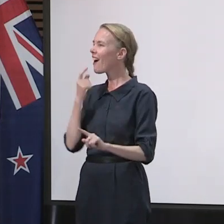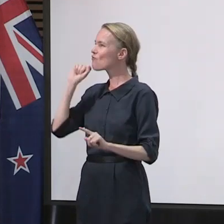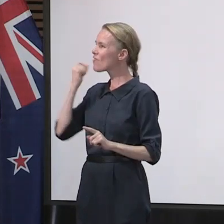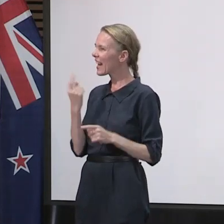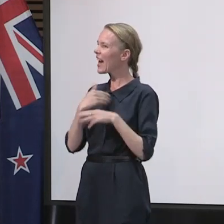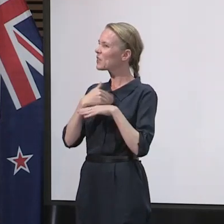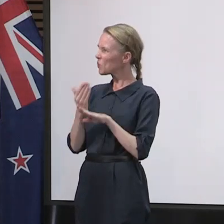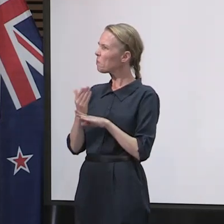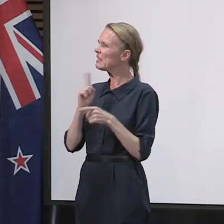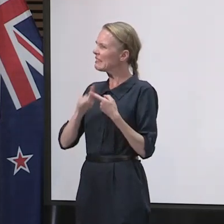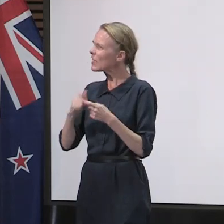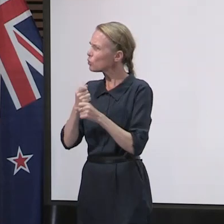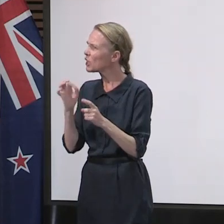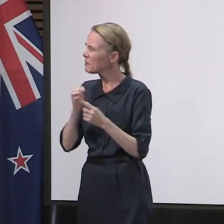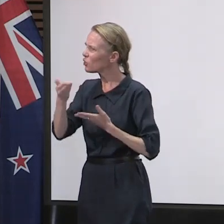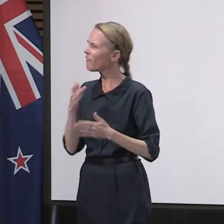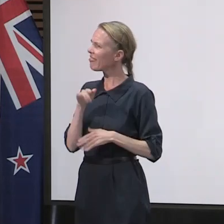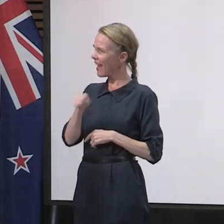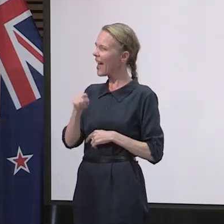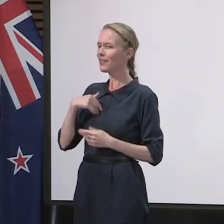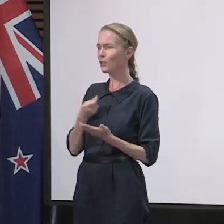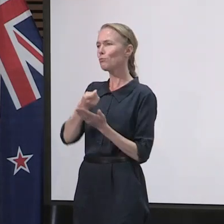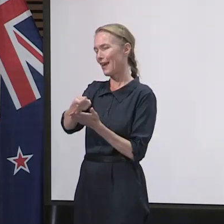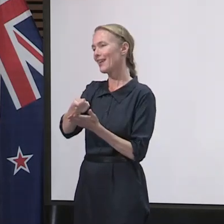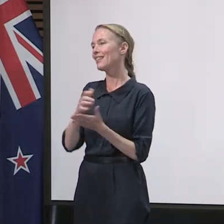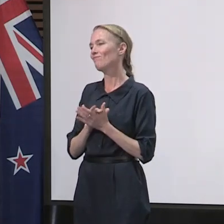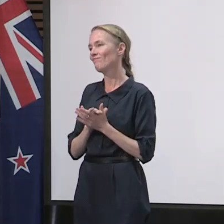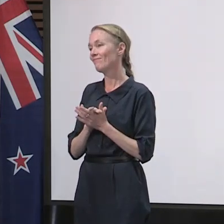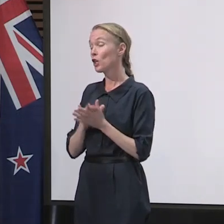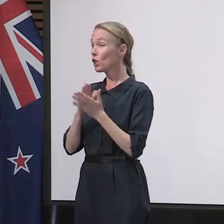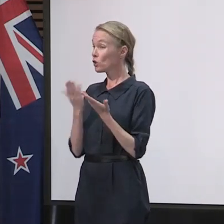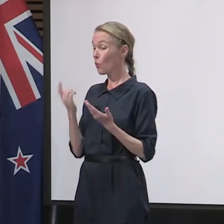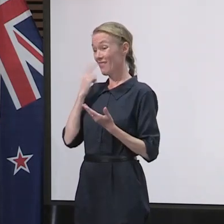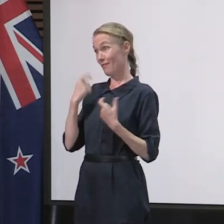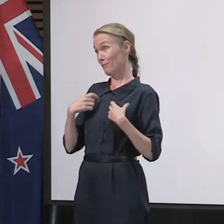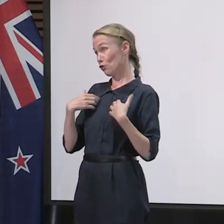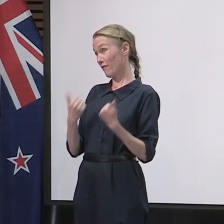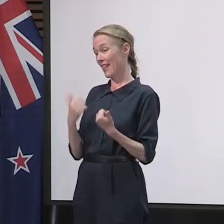interactions with primary care, that would be less of an issue. It forced us both in